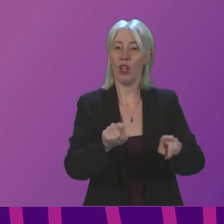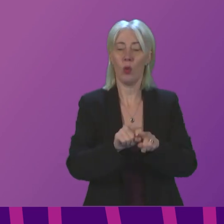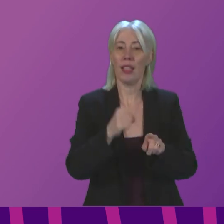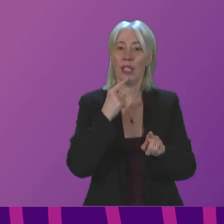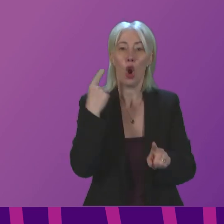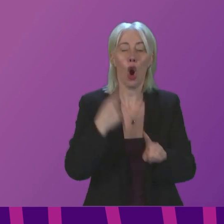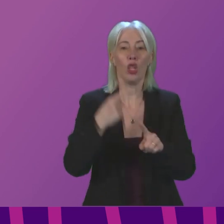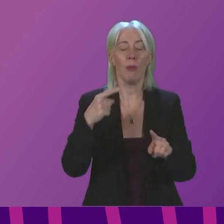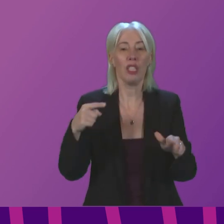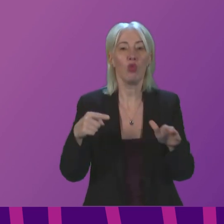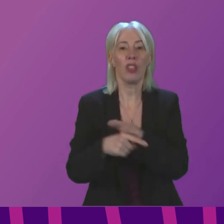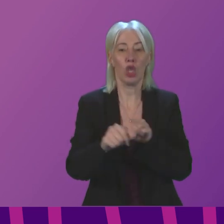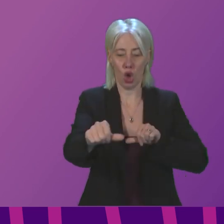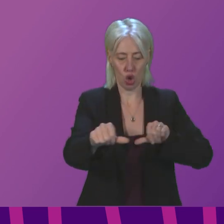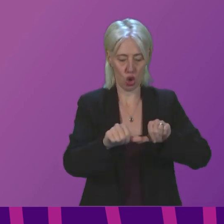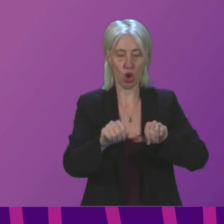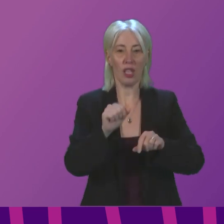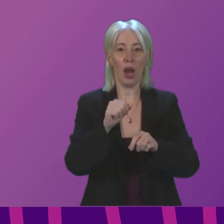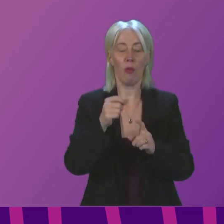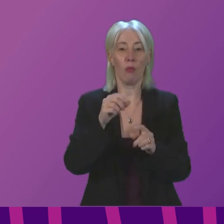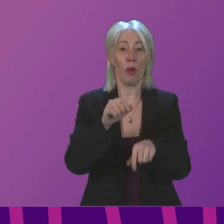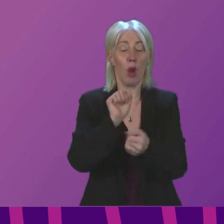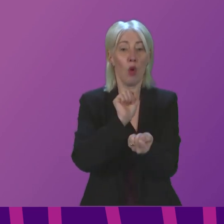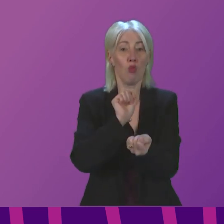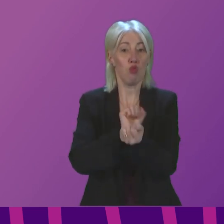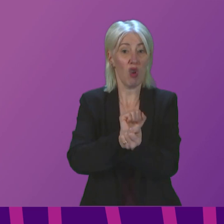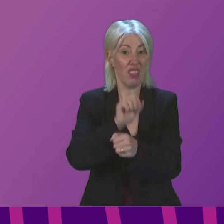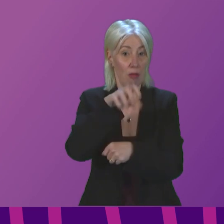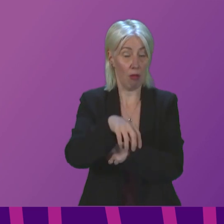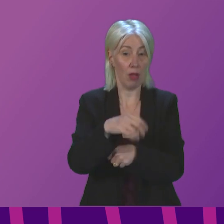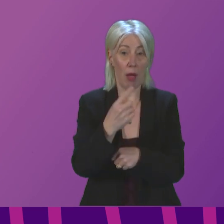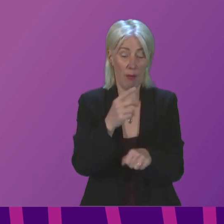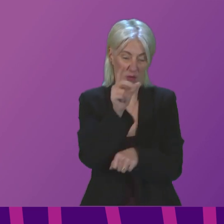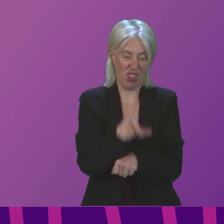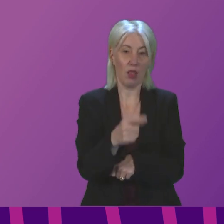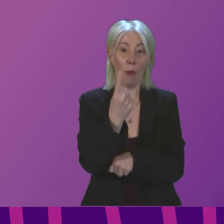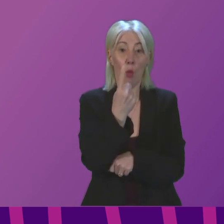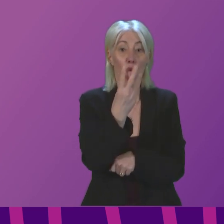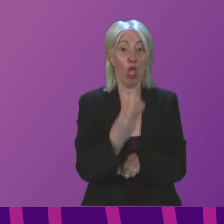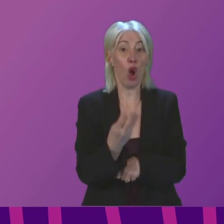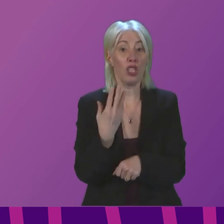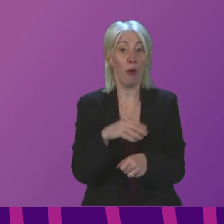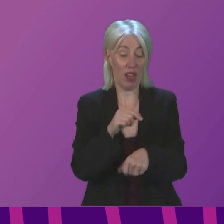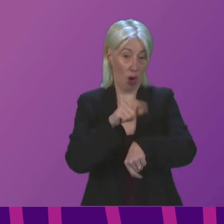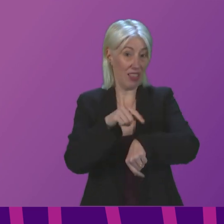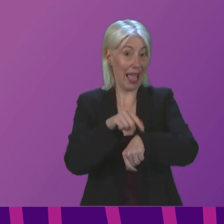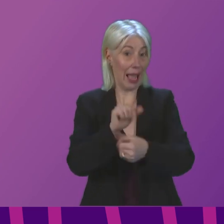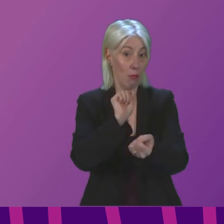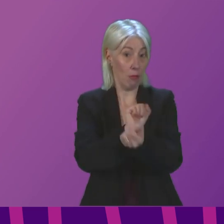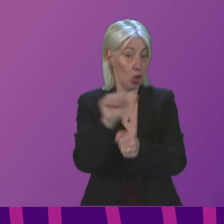releasing short-term prisoners after just a third of their sentence. The First Minister previously told the Parliament: